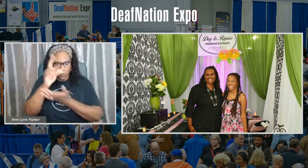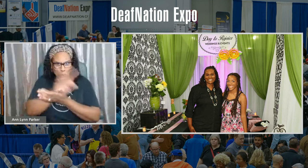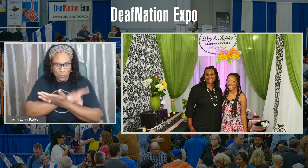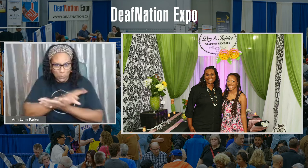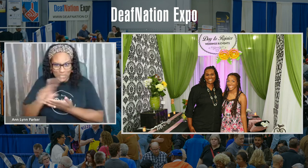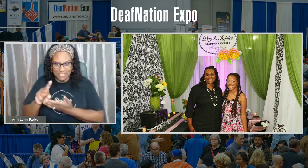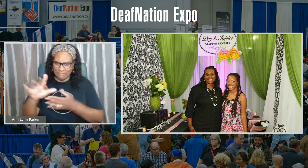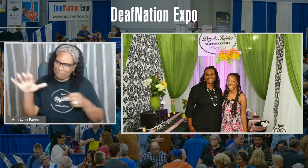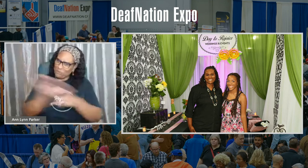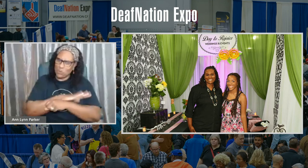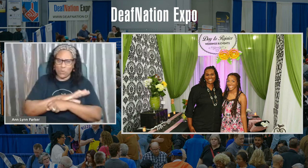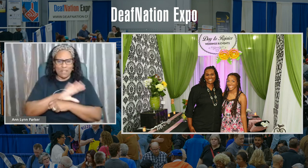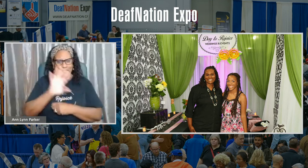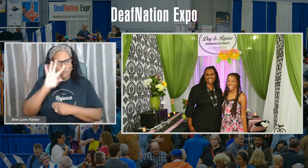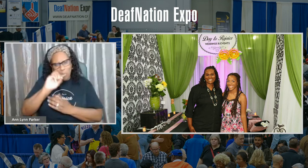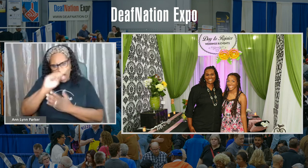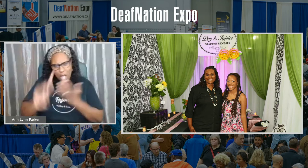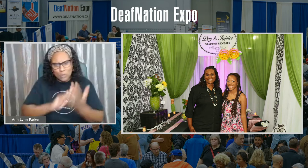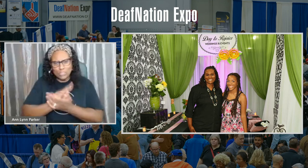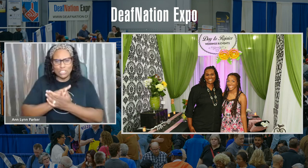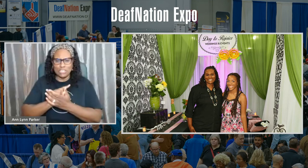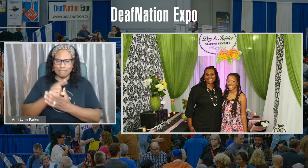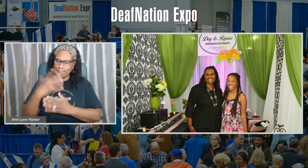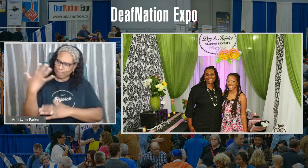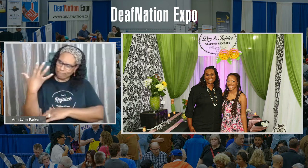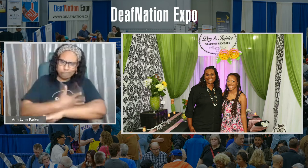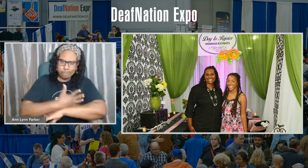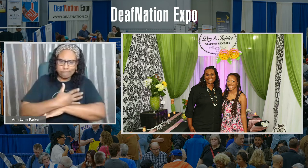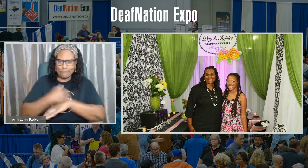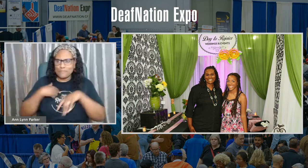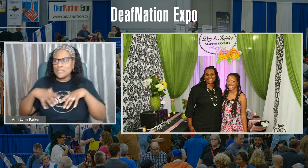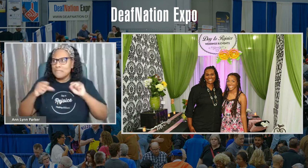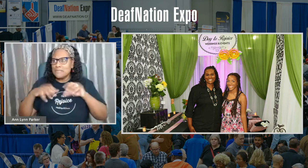That class was for a week for a full forty hours for five days